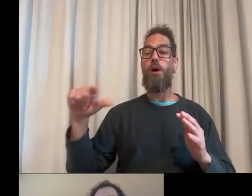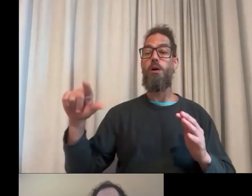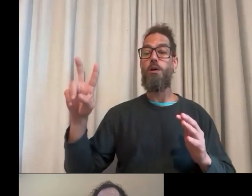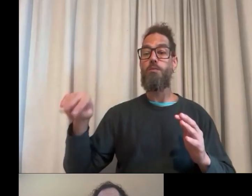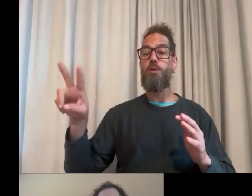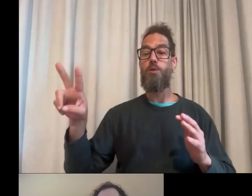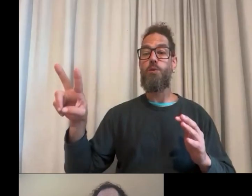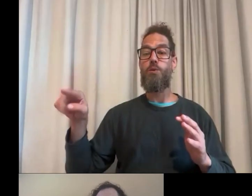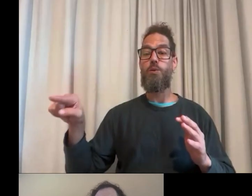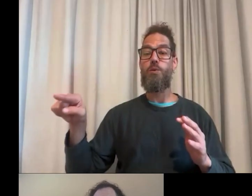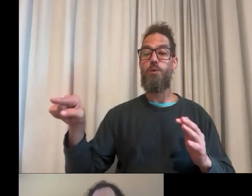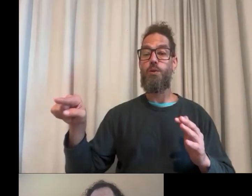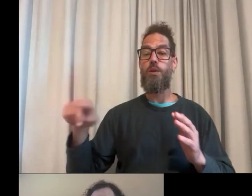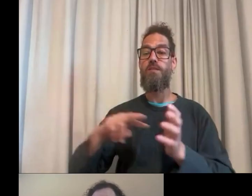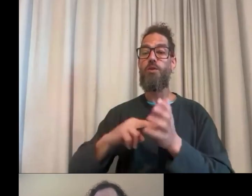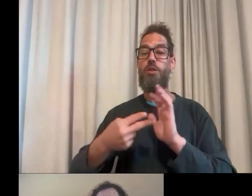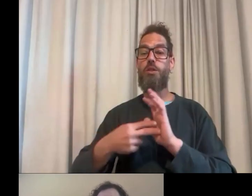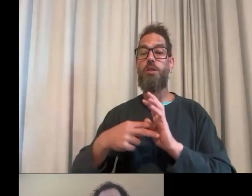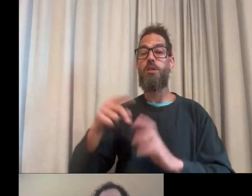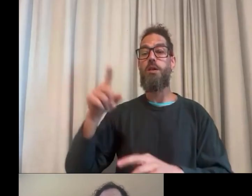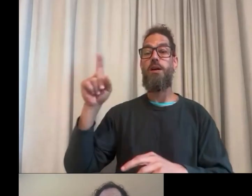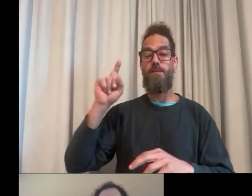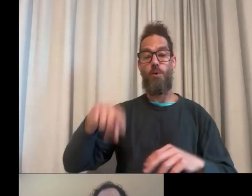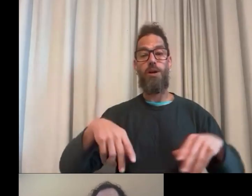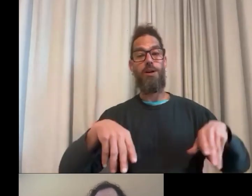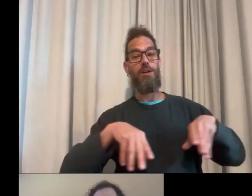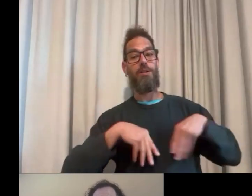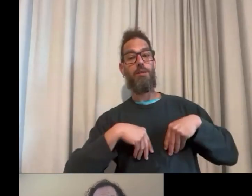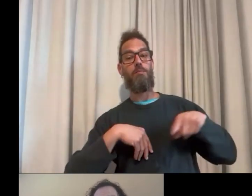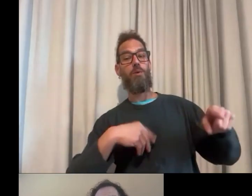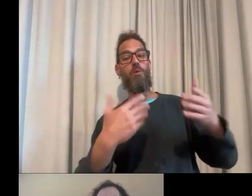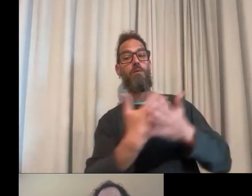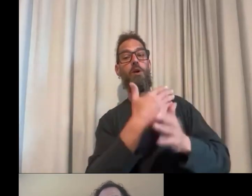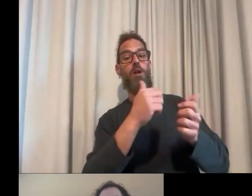and also go to WCAG 2.2, then the obligated entities have